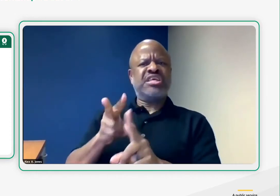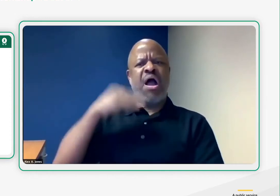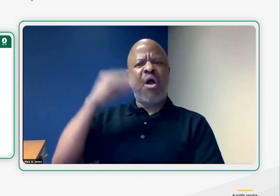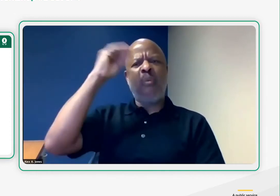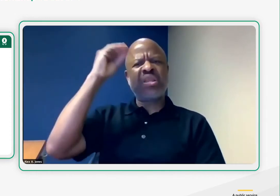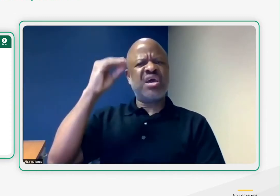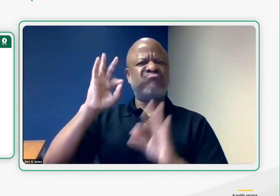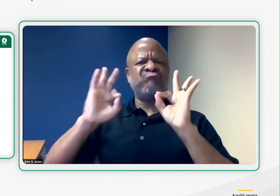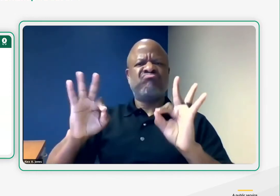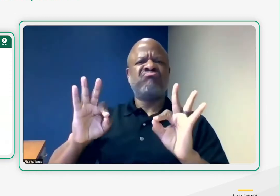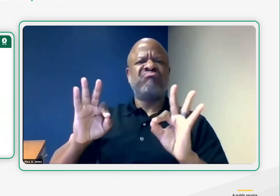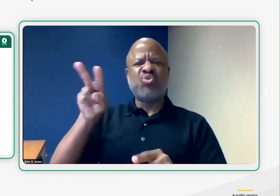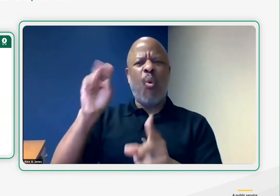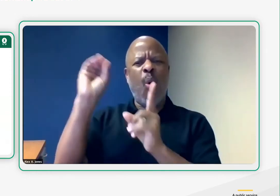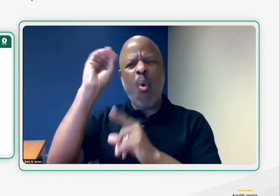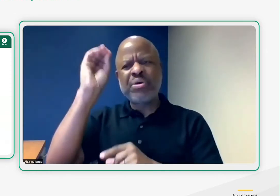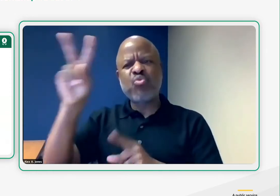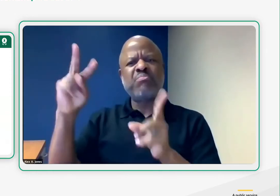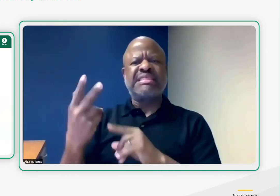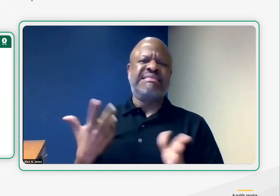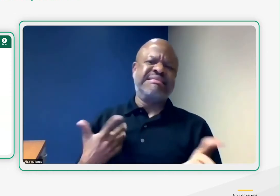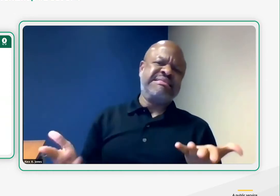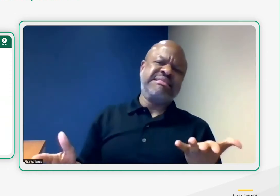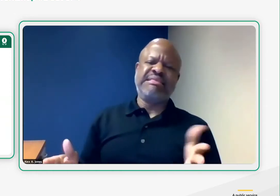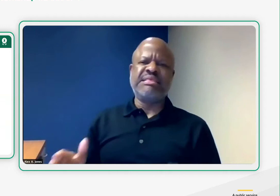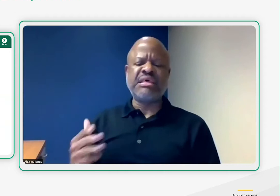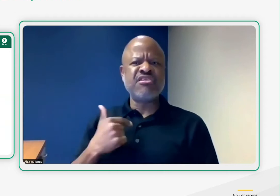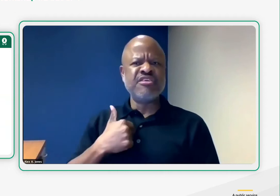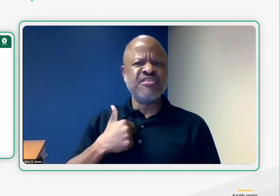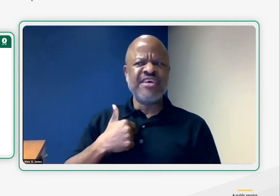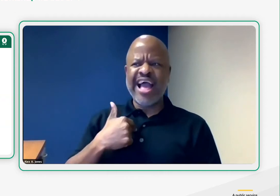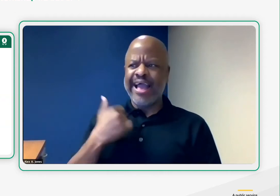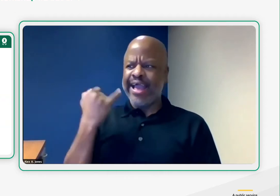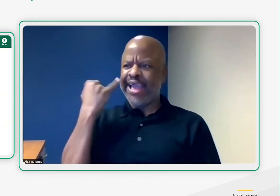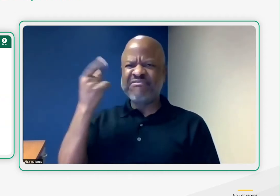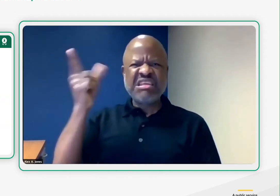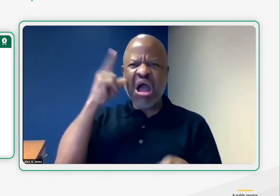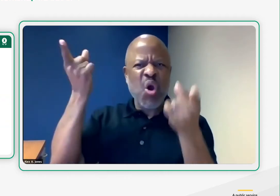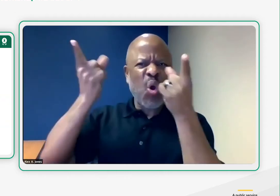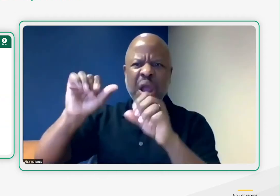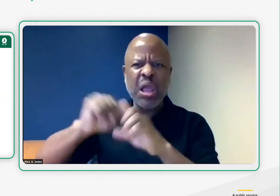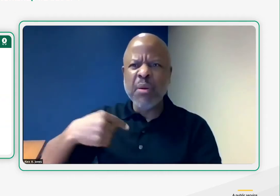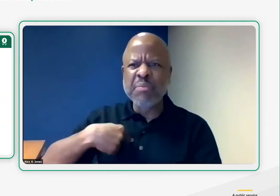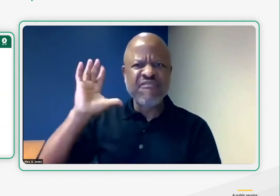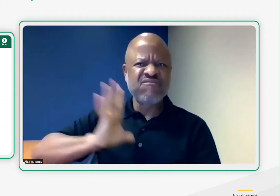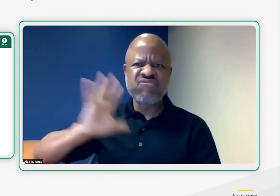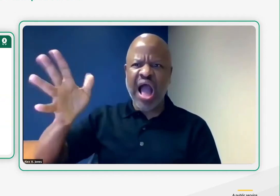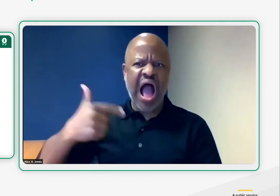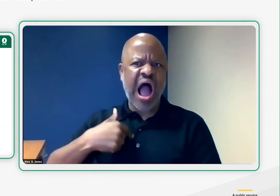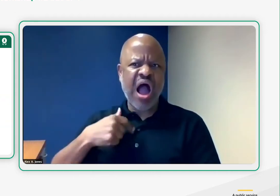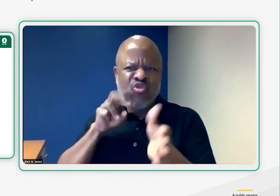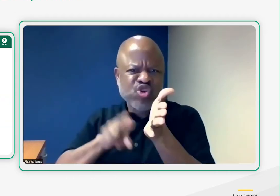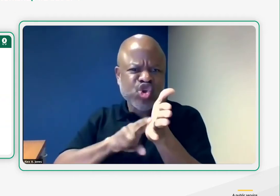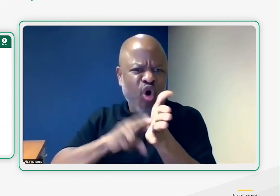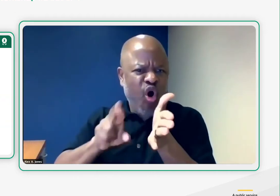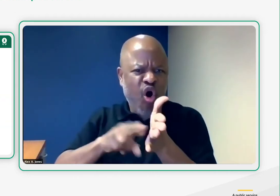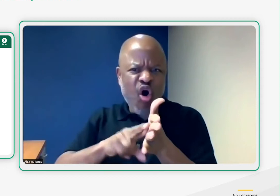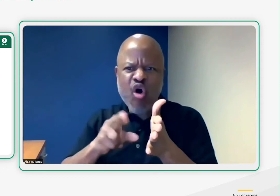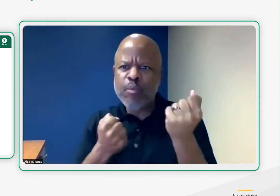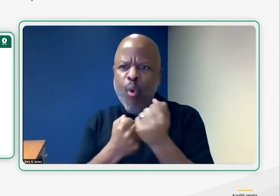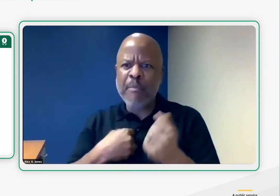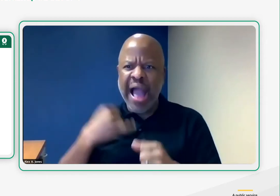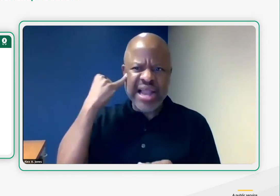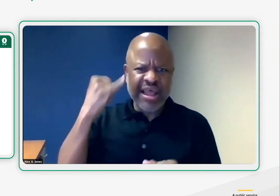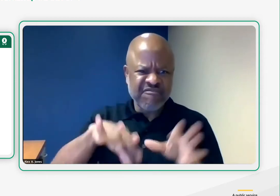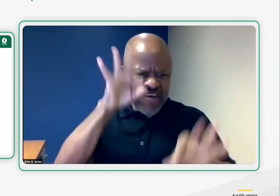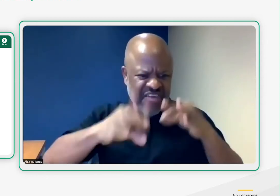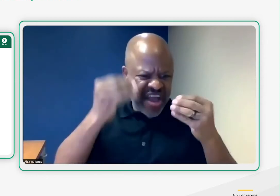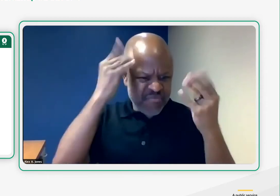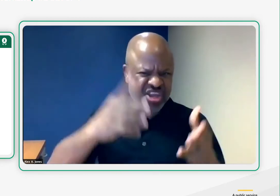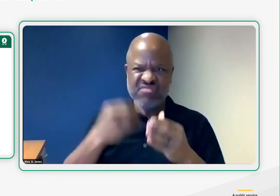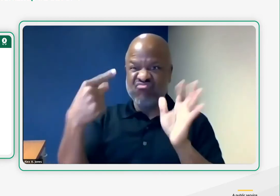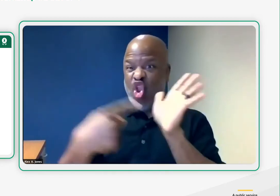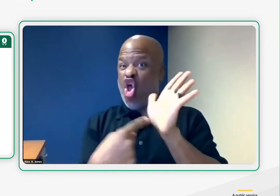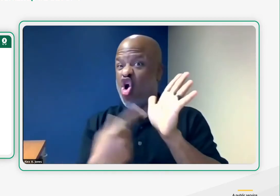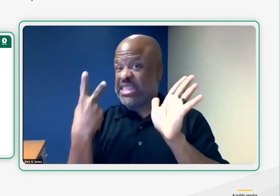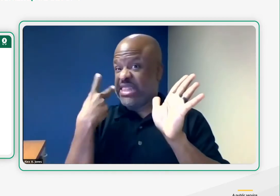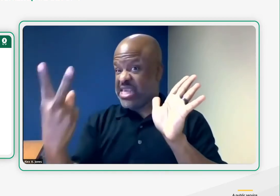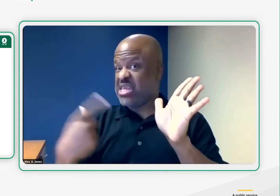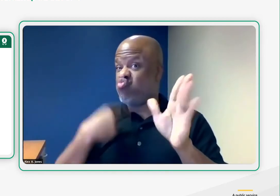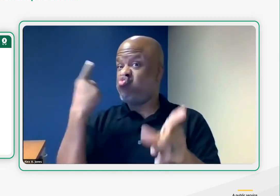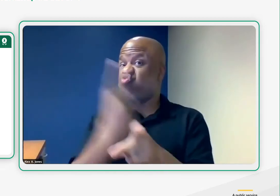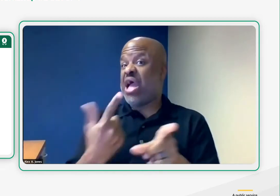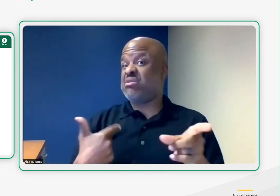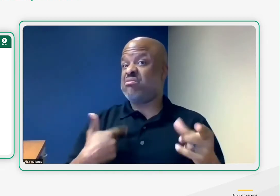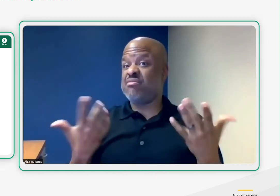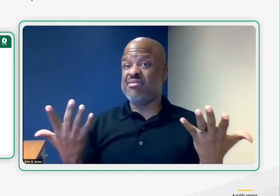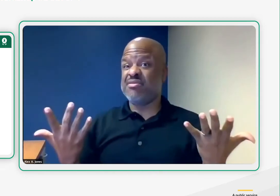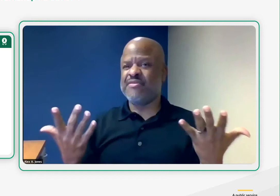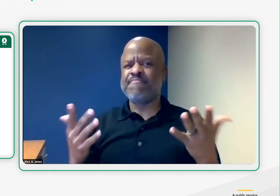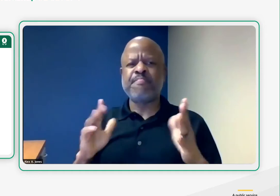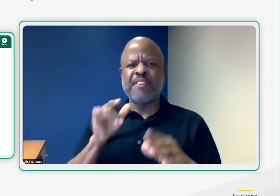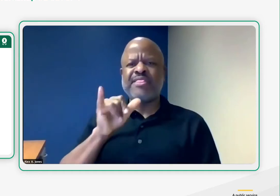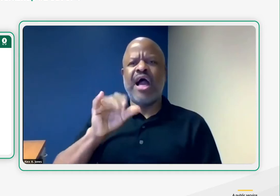And, you know, my own opinion, that was what I saw.